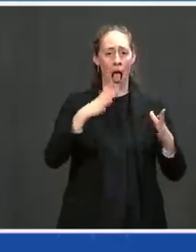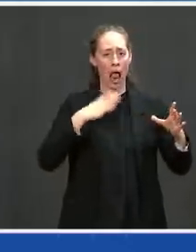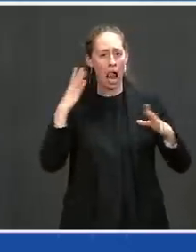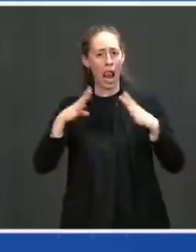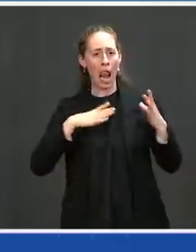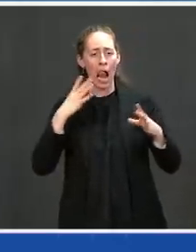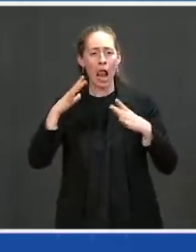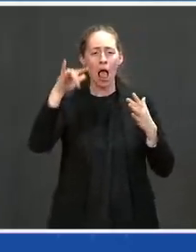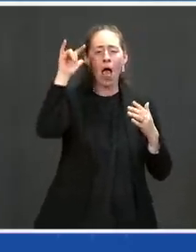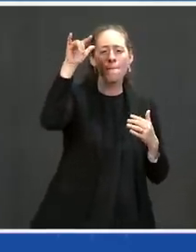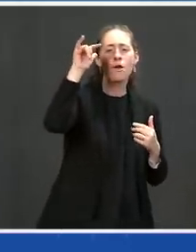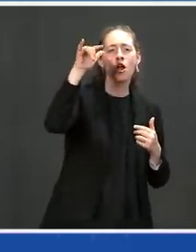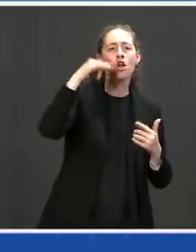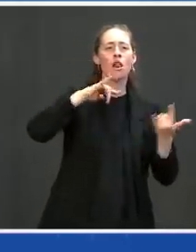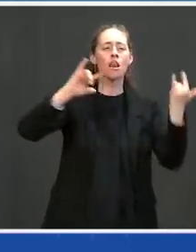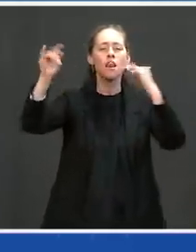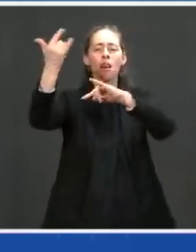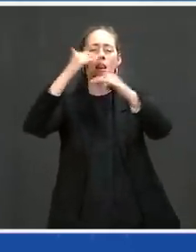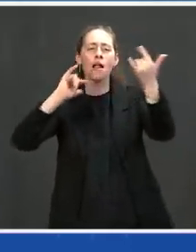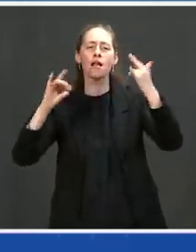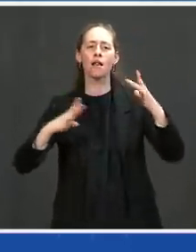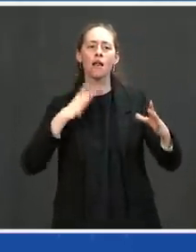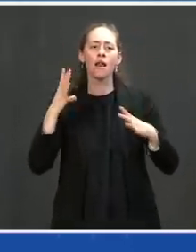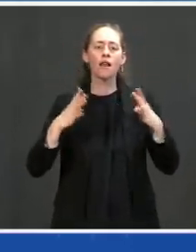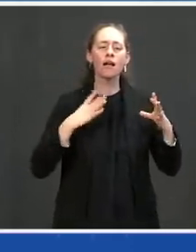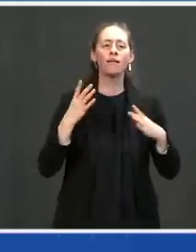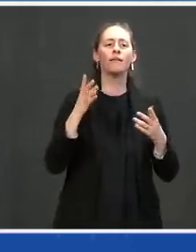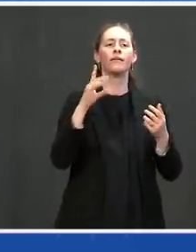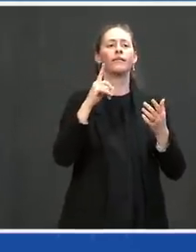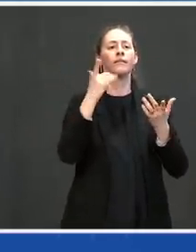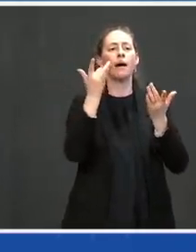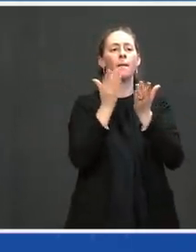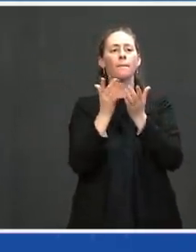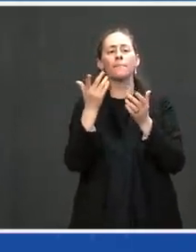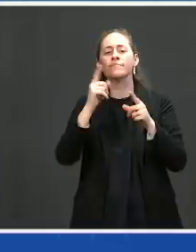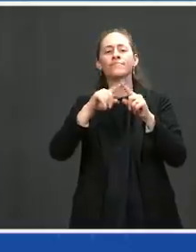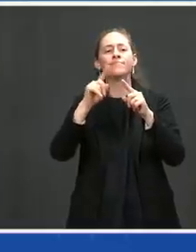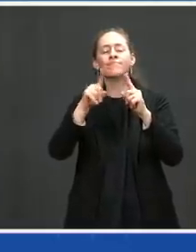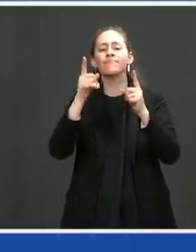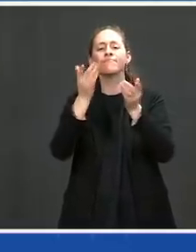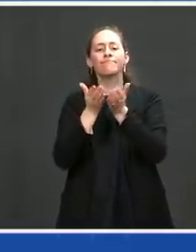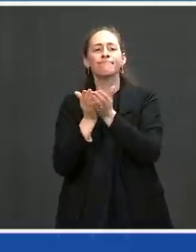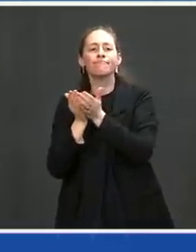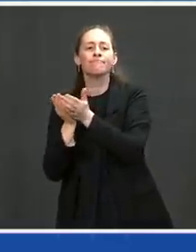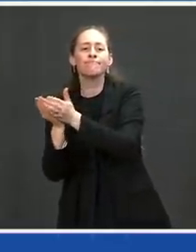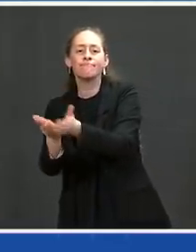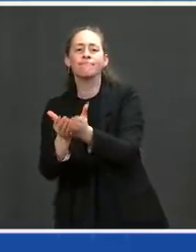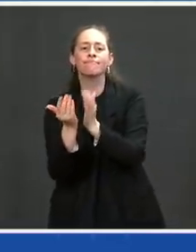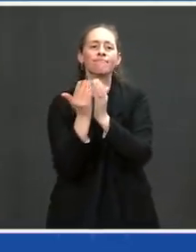ports that you can get in and out of quickly, so businesses decide. Some of you, if you were ever local reporters,